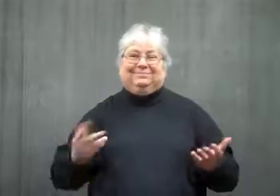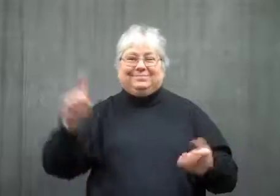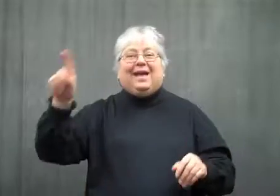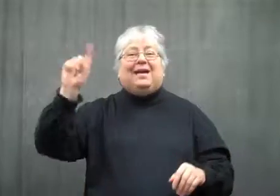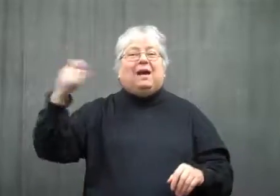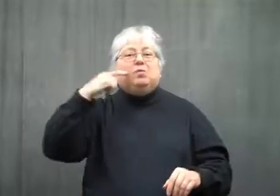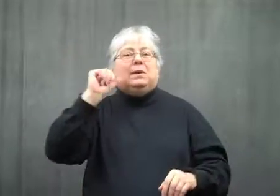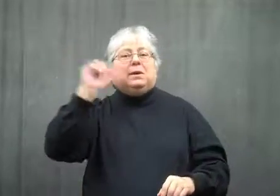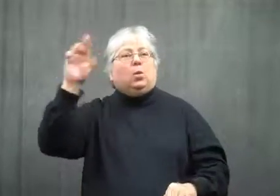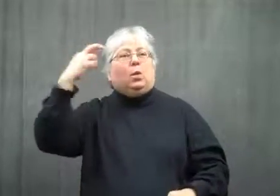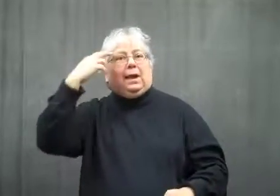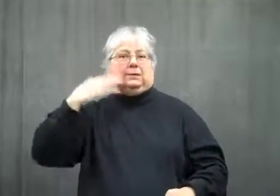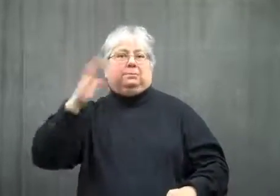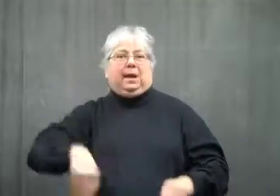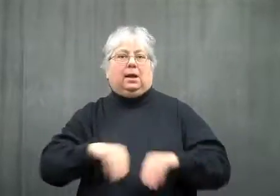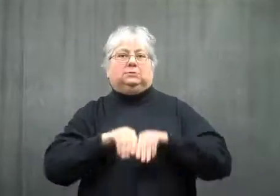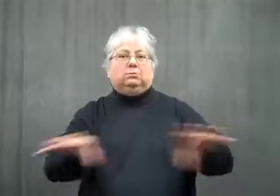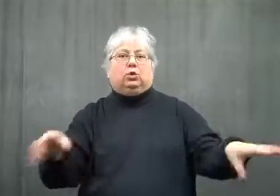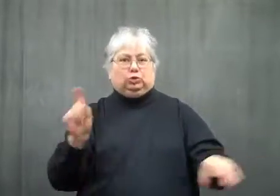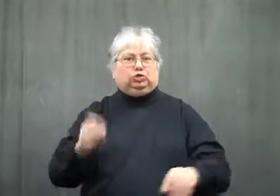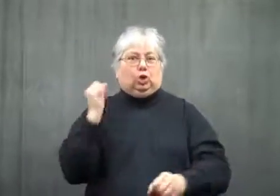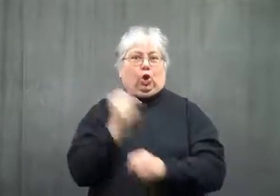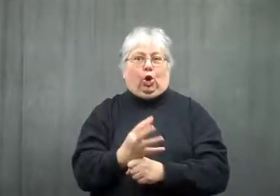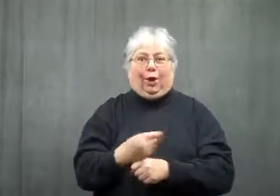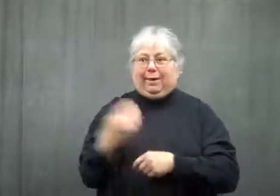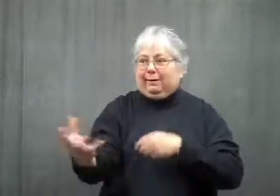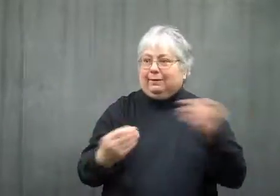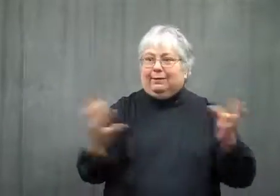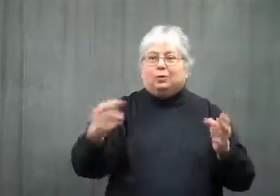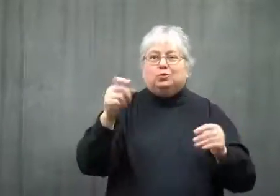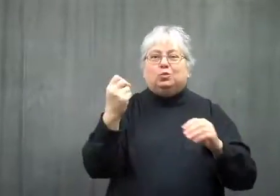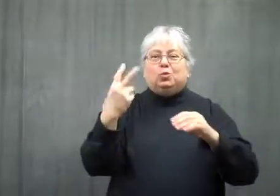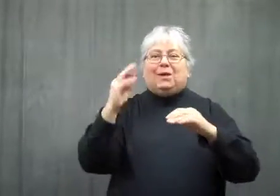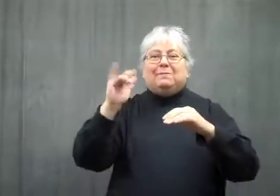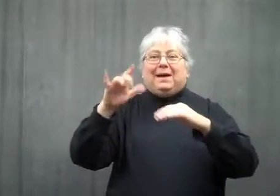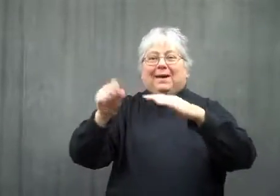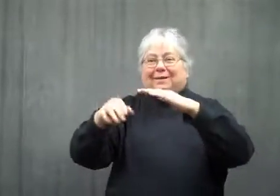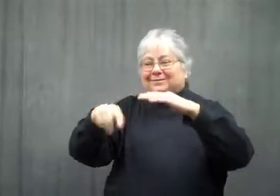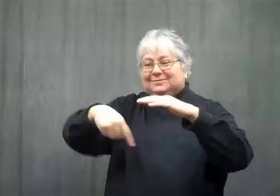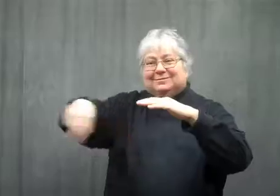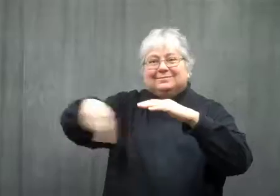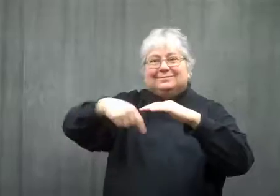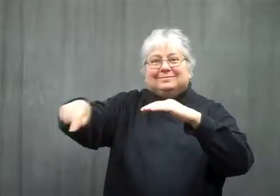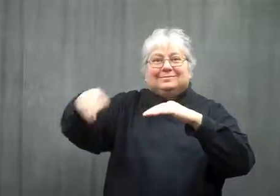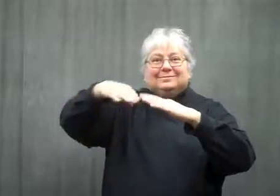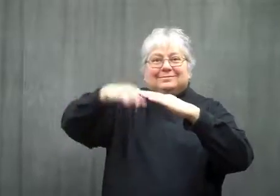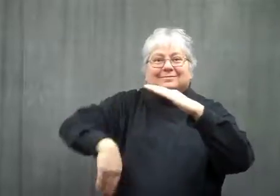The government didn't realize the levels were high enough to warrant giving pills to all within a 12 mile radius earlier.